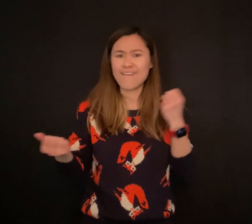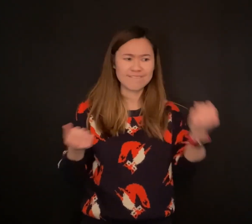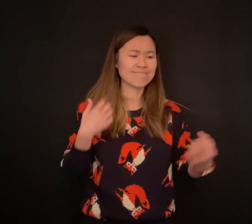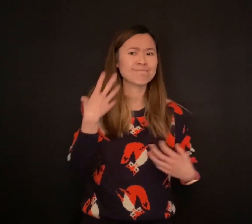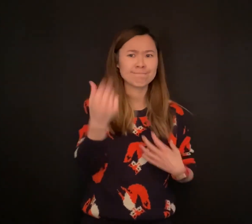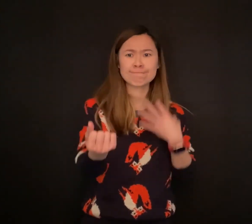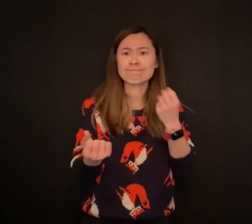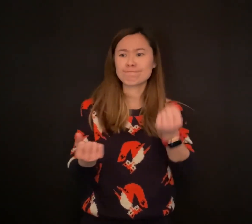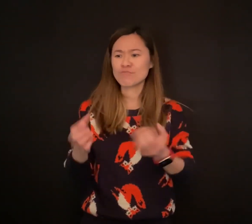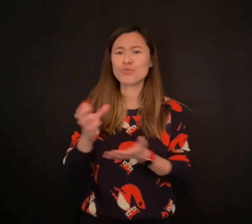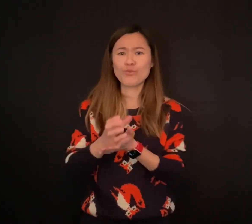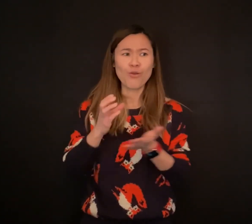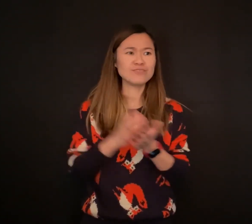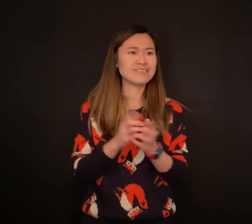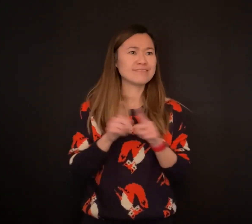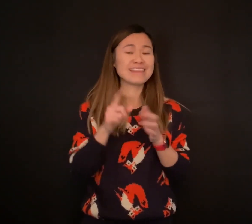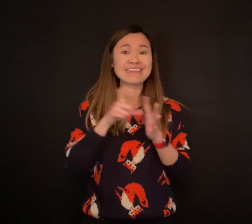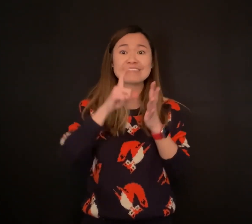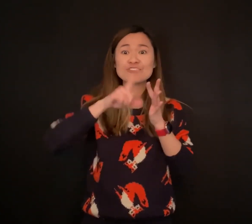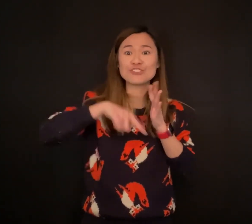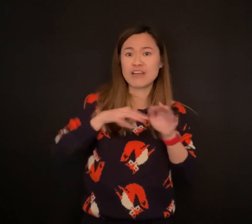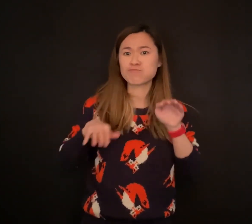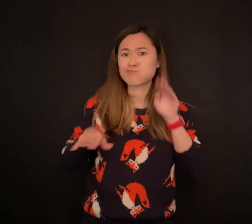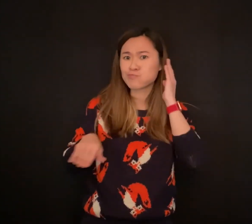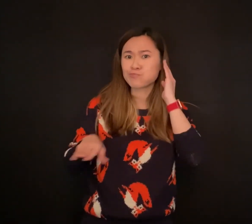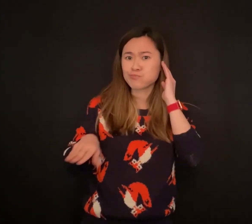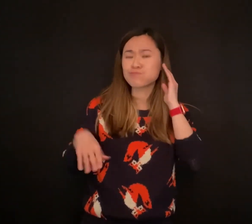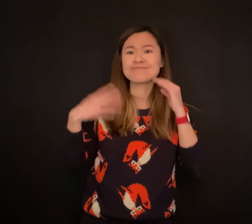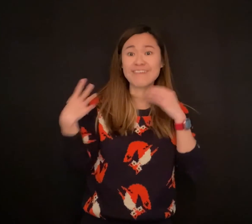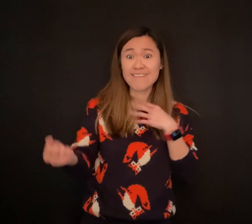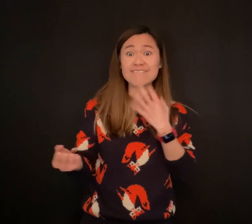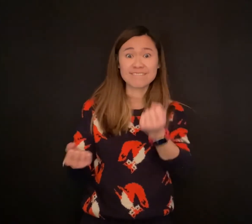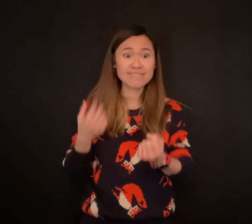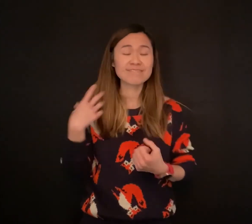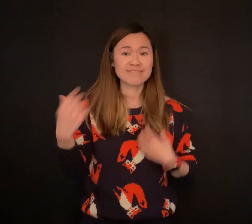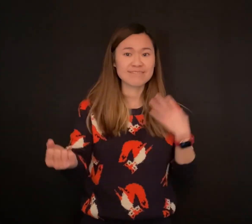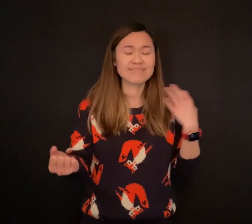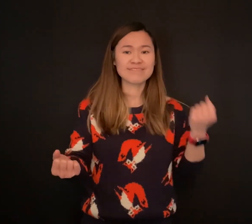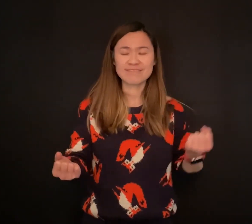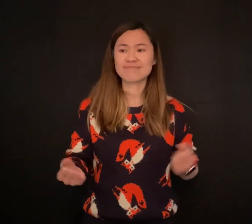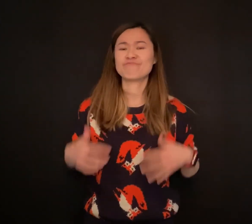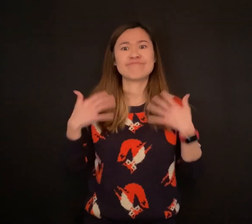There are DJ courses you can try.